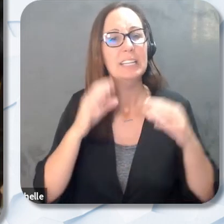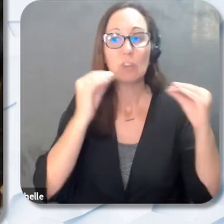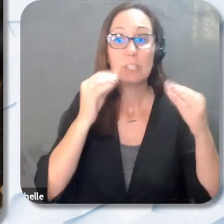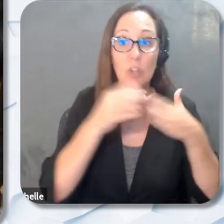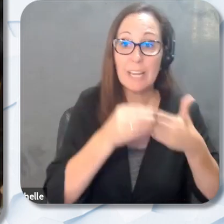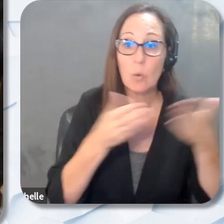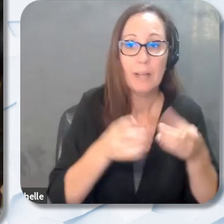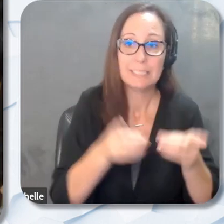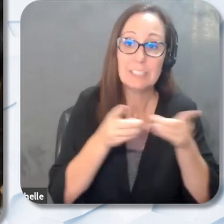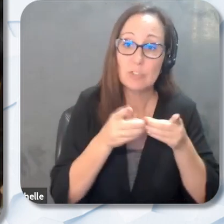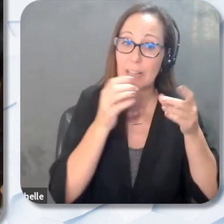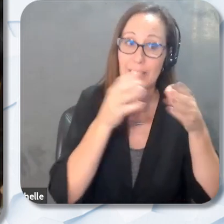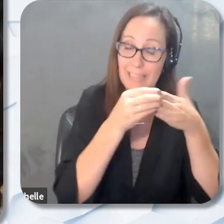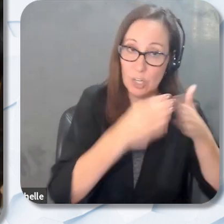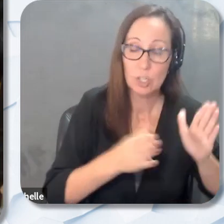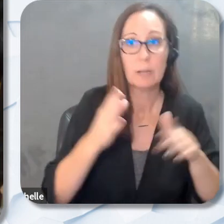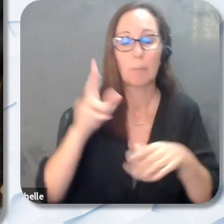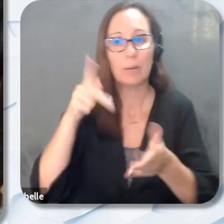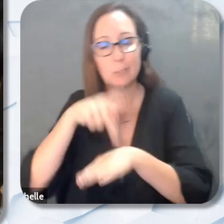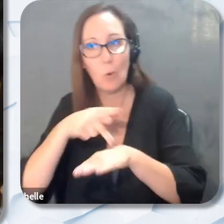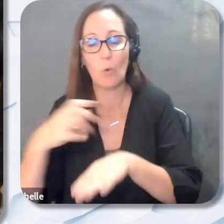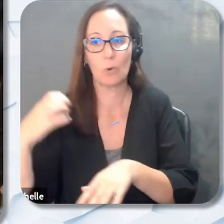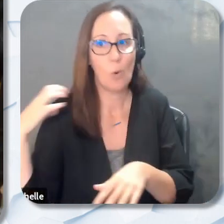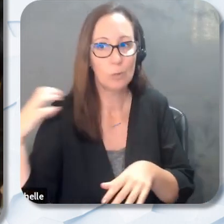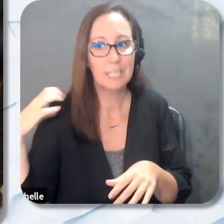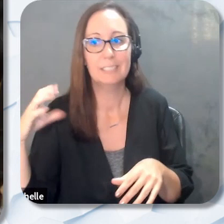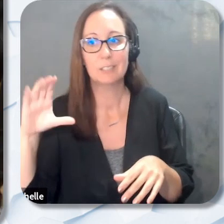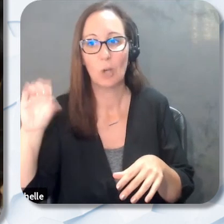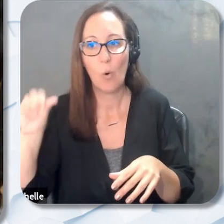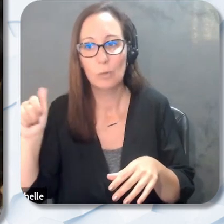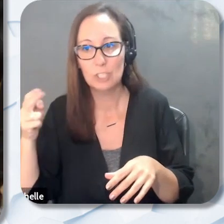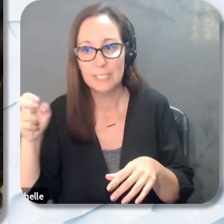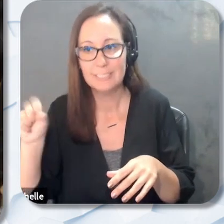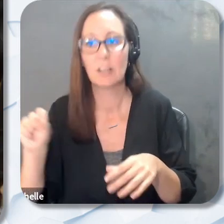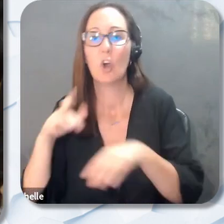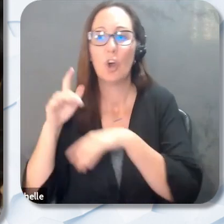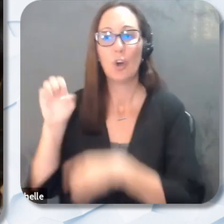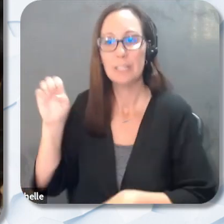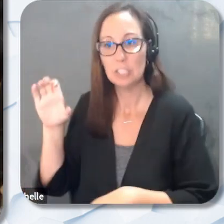principals coaches early learning on early childhood education directors and so on.